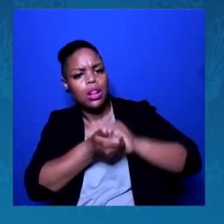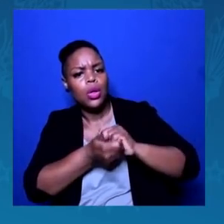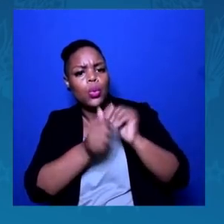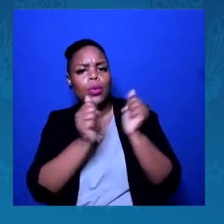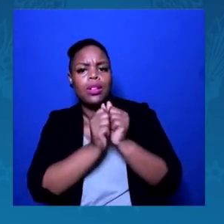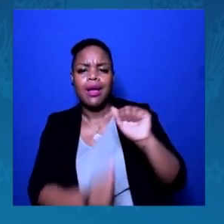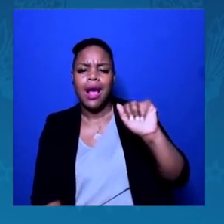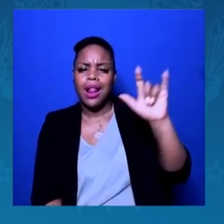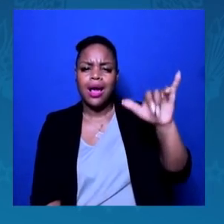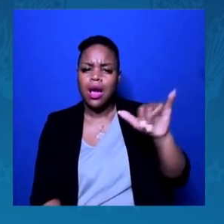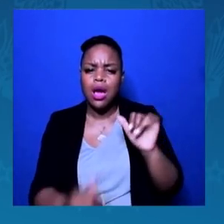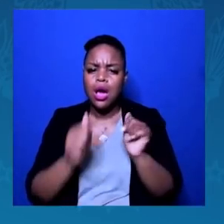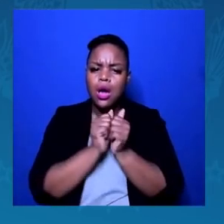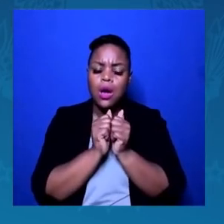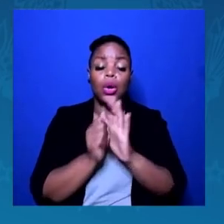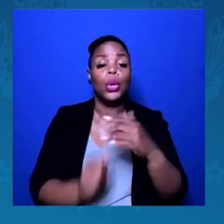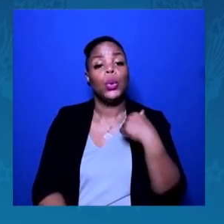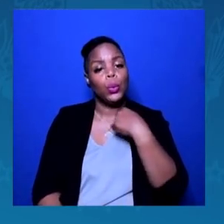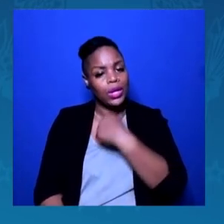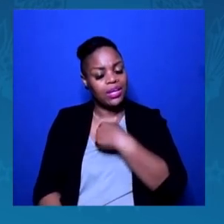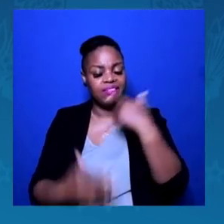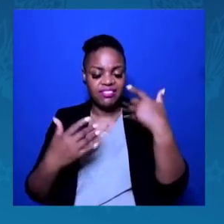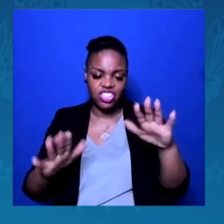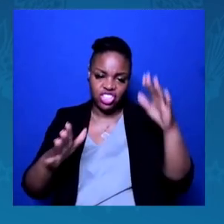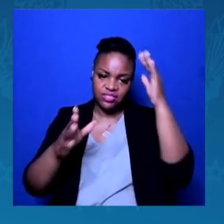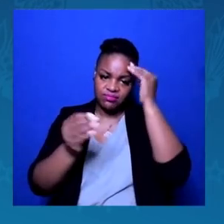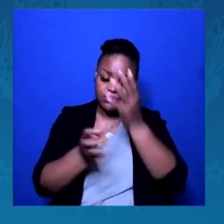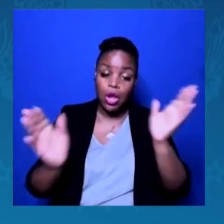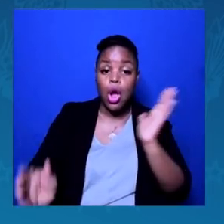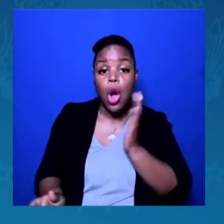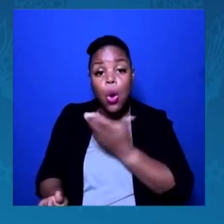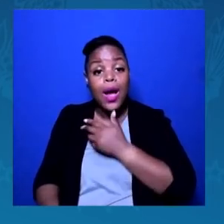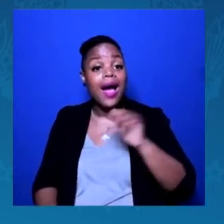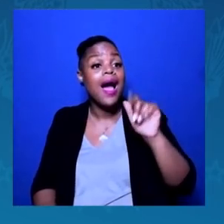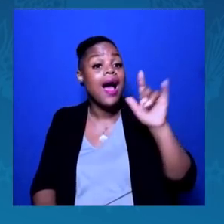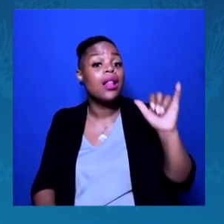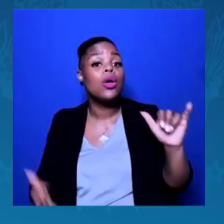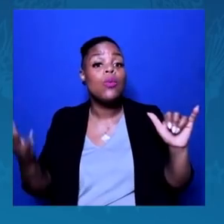are prepared to join with us in ensuring that we keep a focus